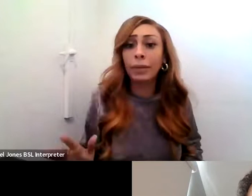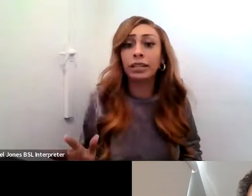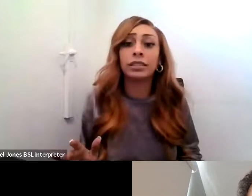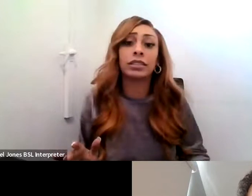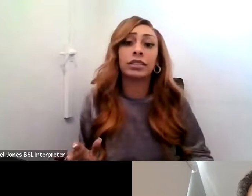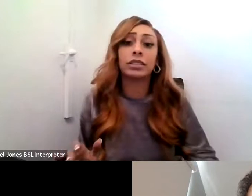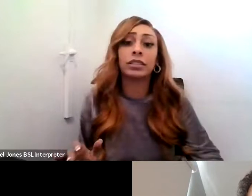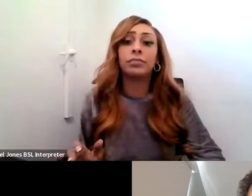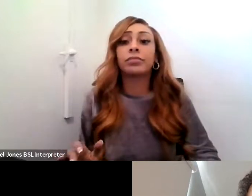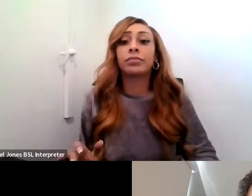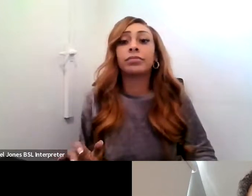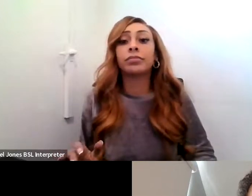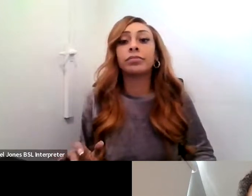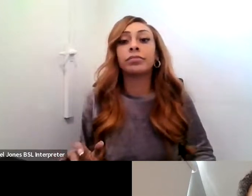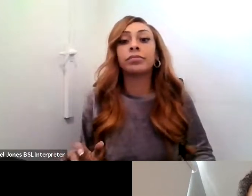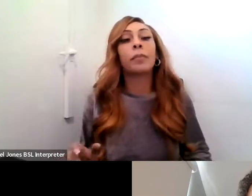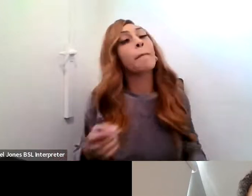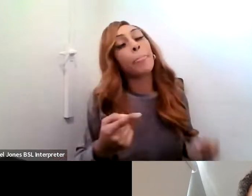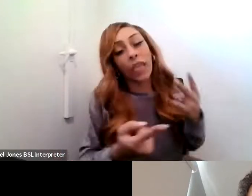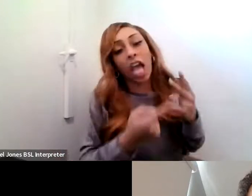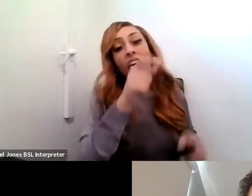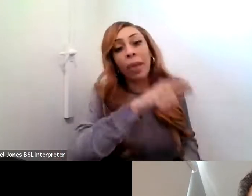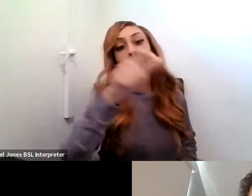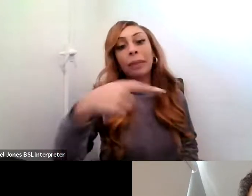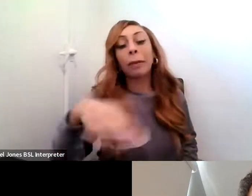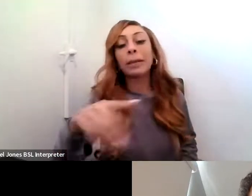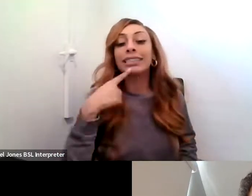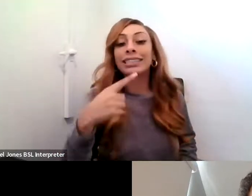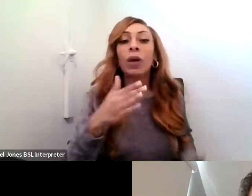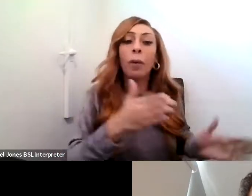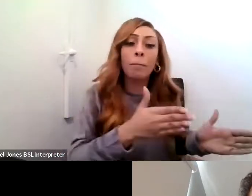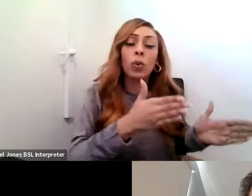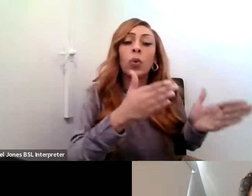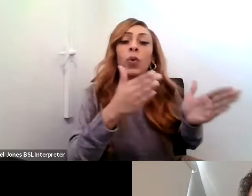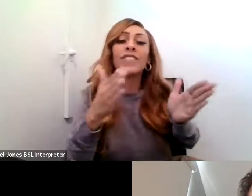And this is why I think, as others have said, it's so important we move away from this perception